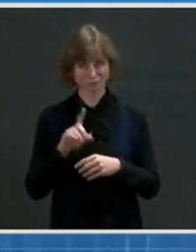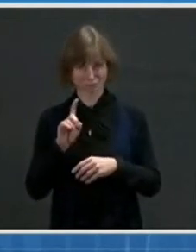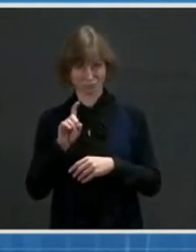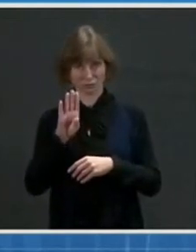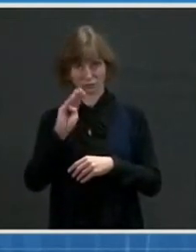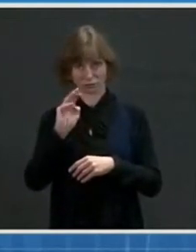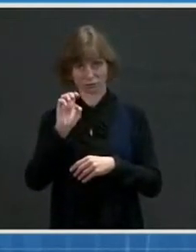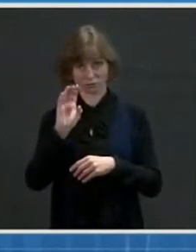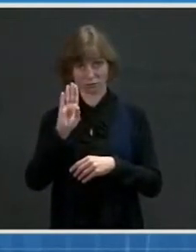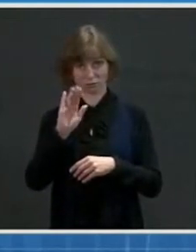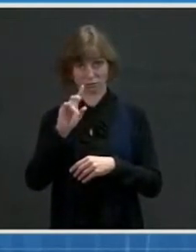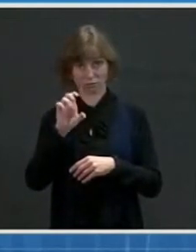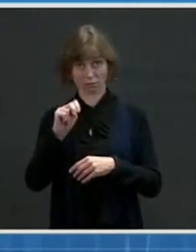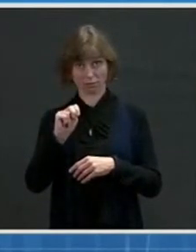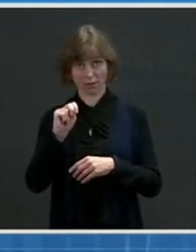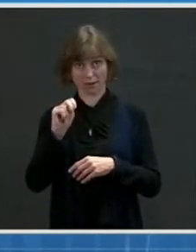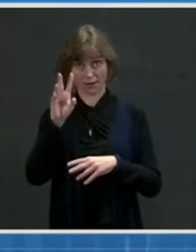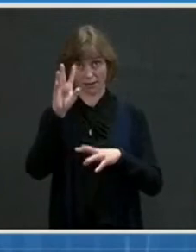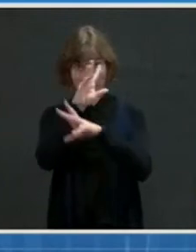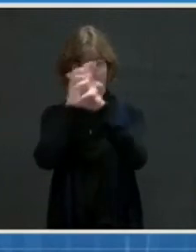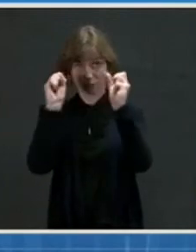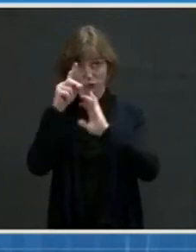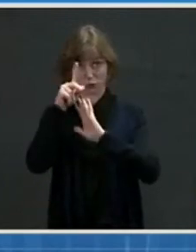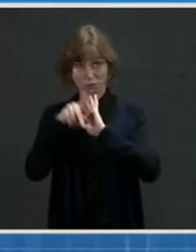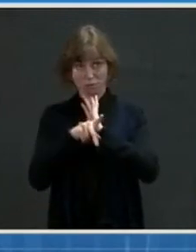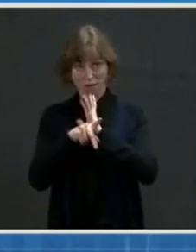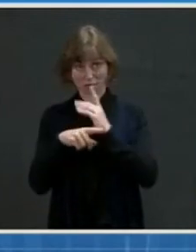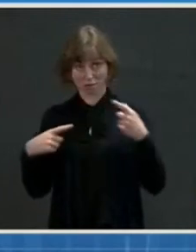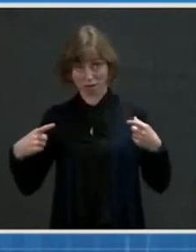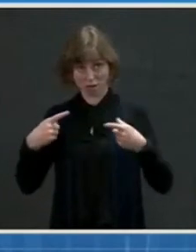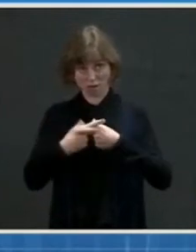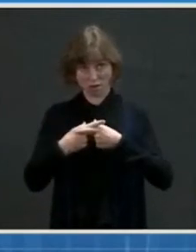FEW OTHER ADD-ON QUESTIONS. DO YOU KNOW IF THE BIDEN